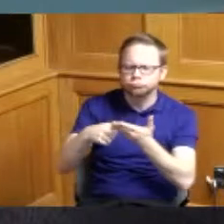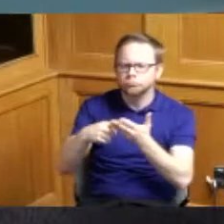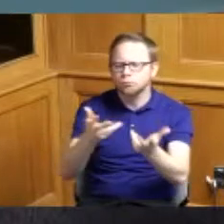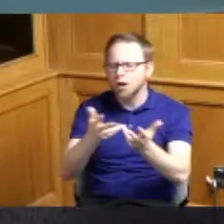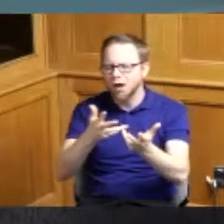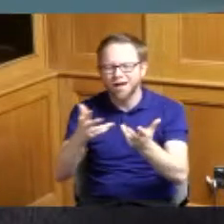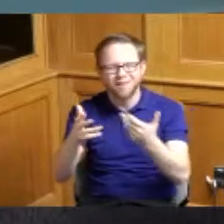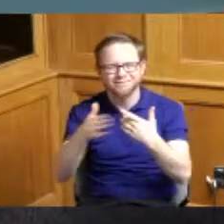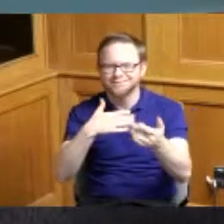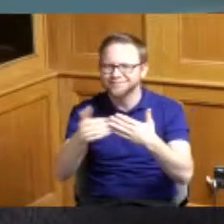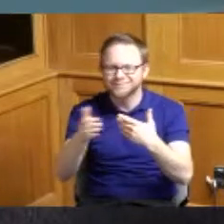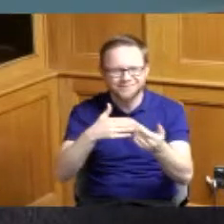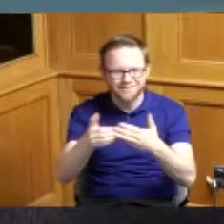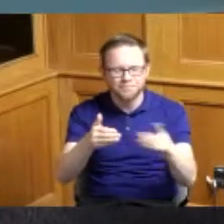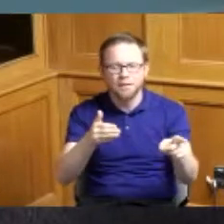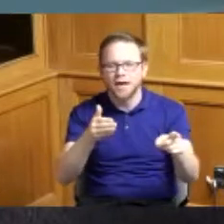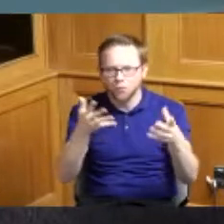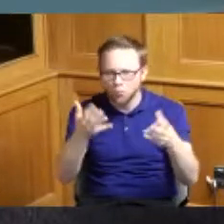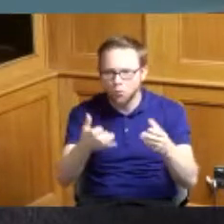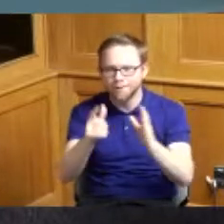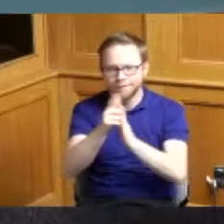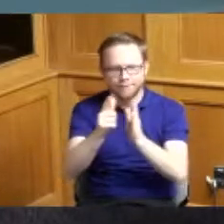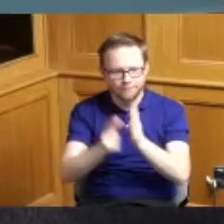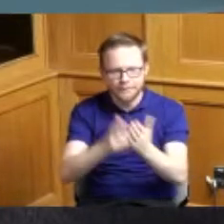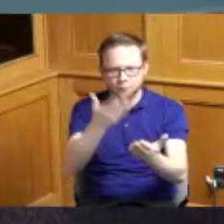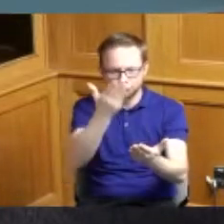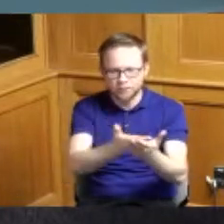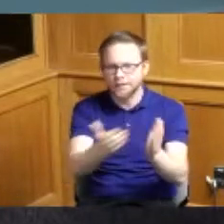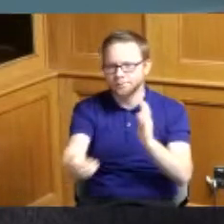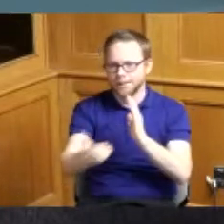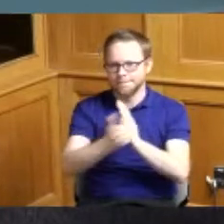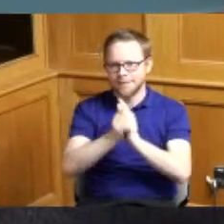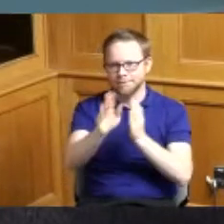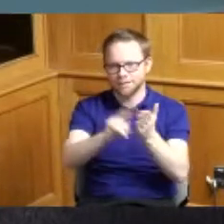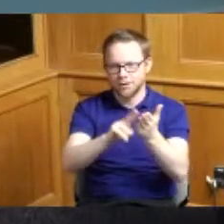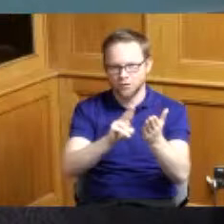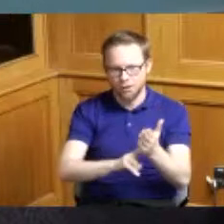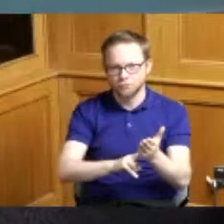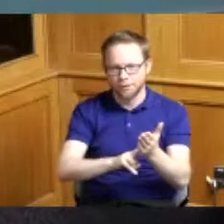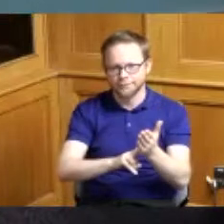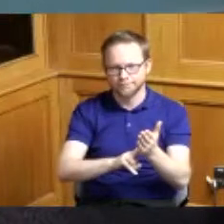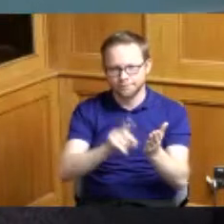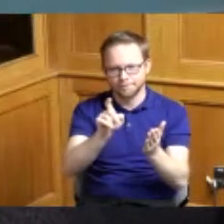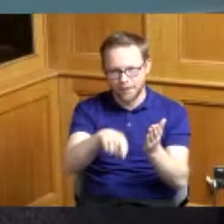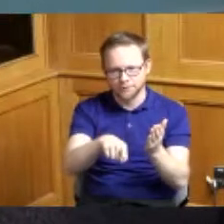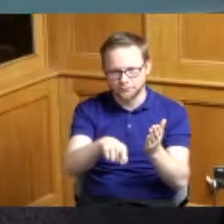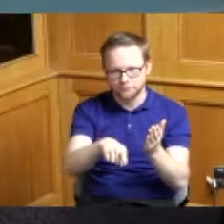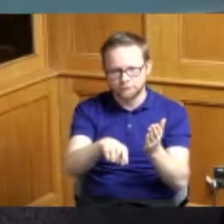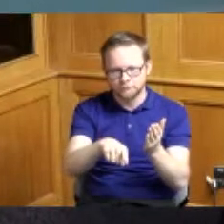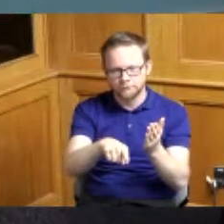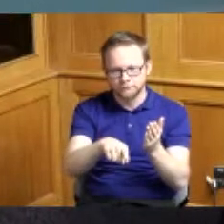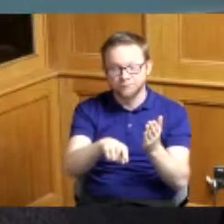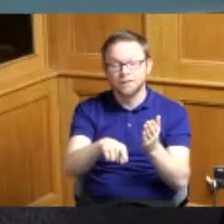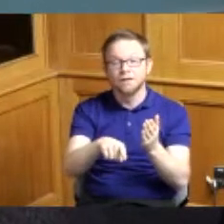in a legal document an amendment to their contract and we had several amendments my other concern is